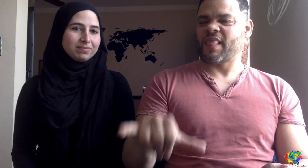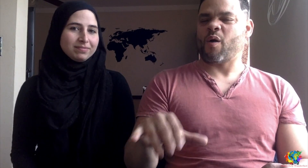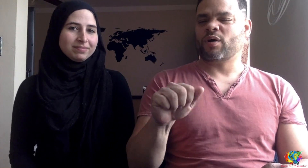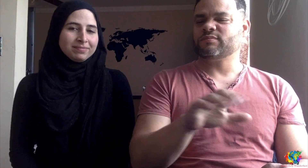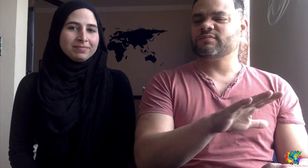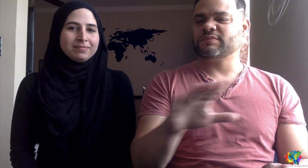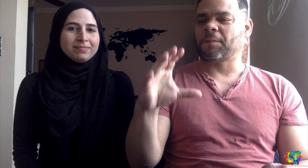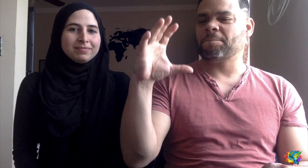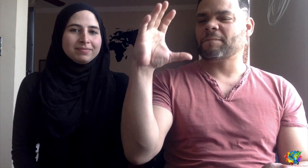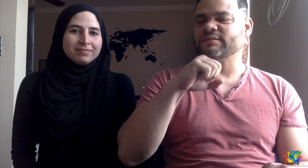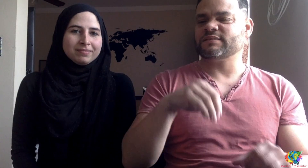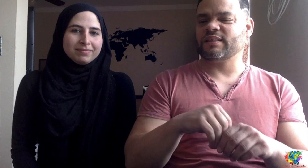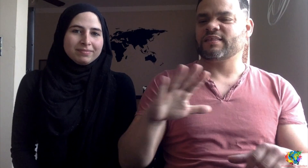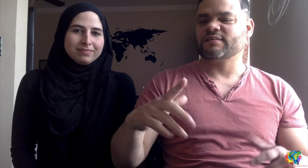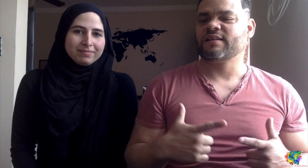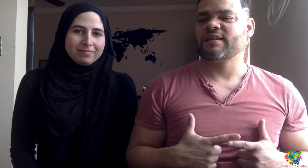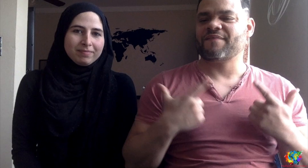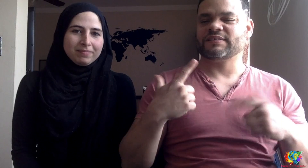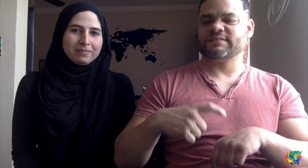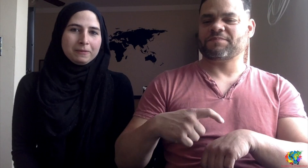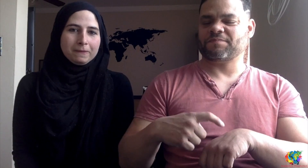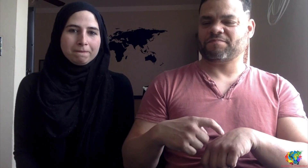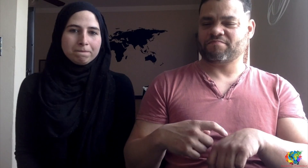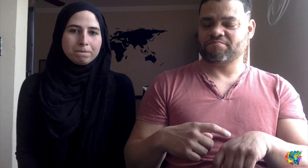Gregory: That was what was missing in their lives